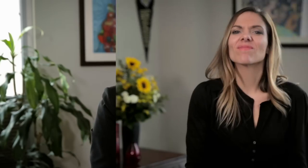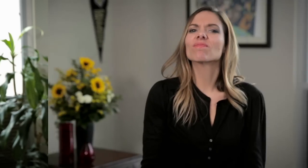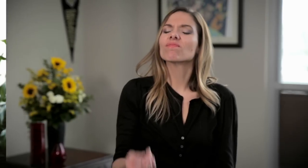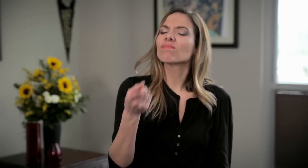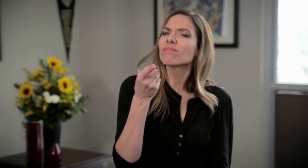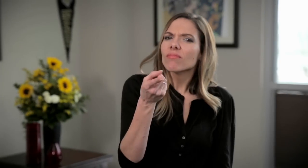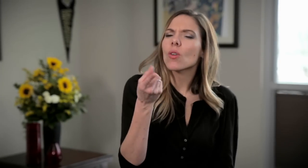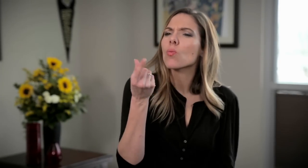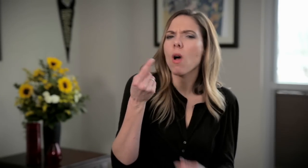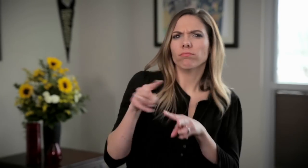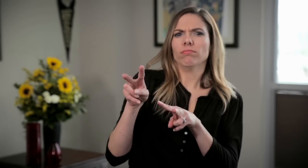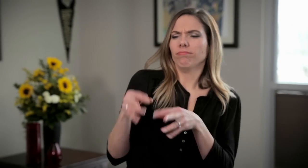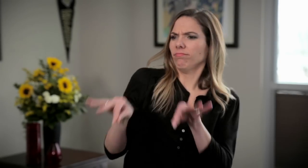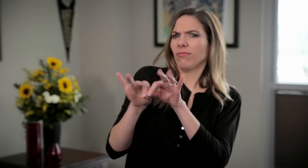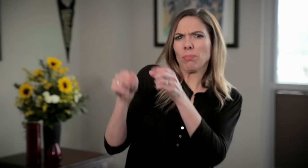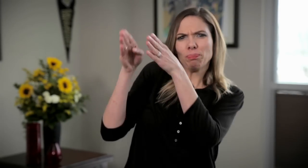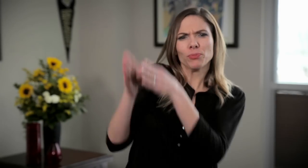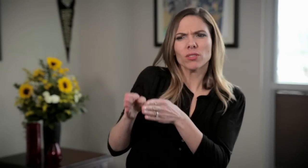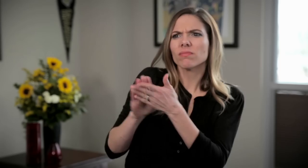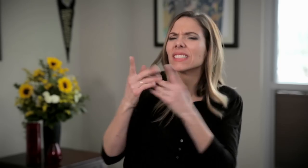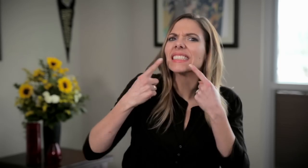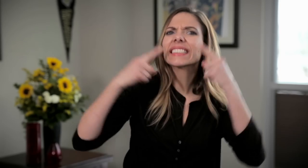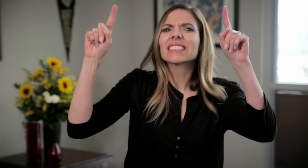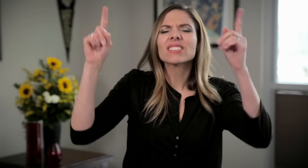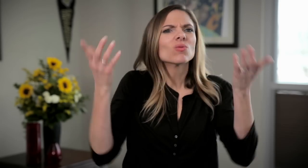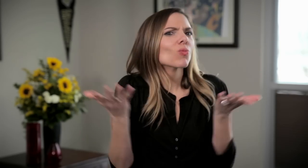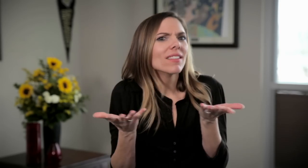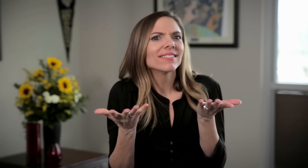What do you think it takes for a person to become successful?